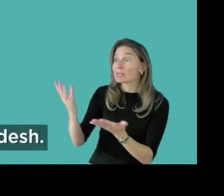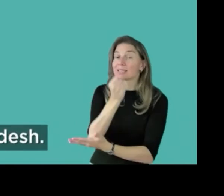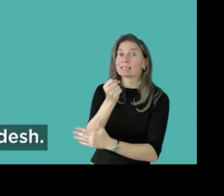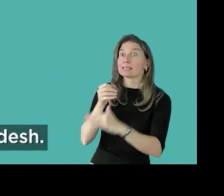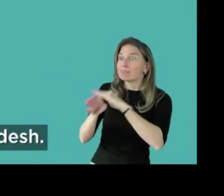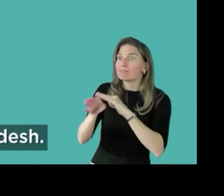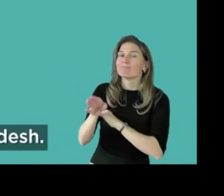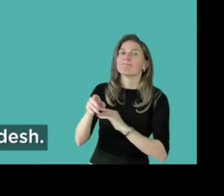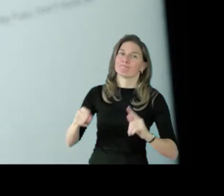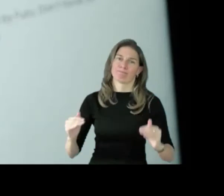in Kenya and Bangladesh.